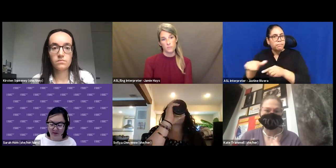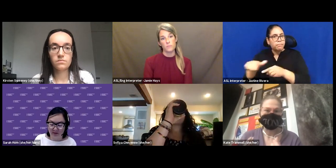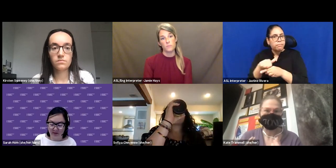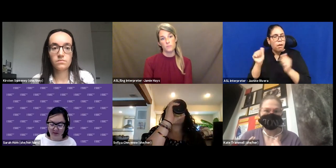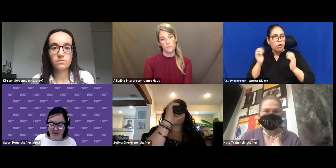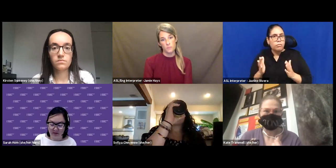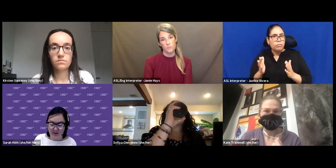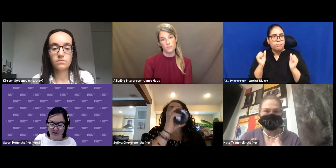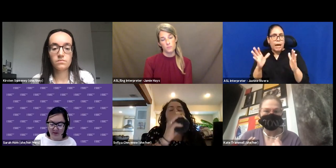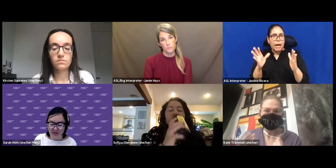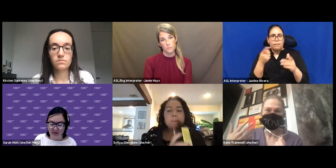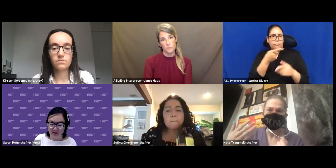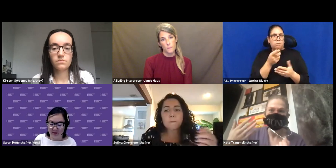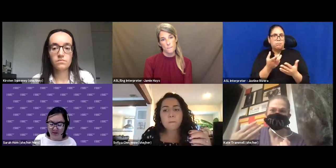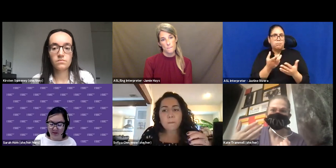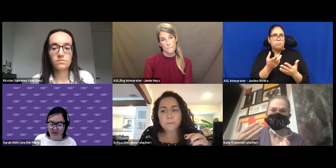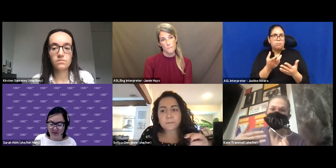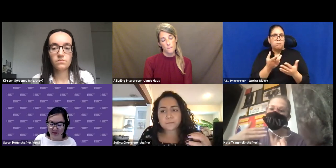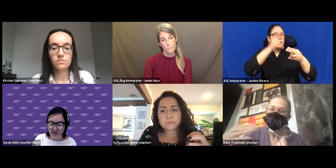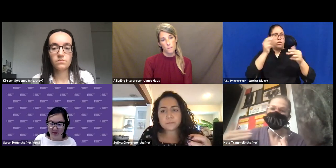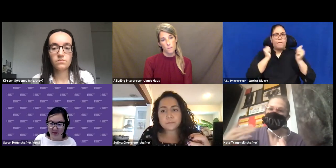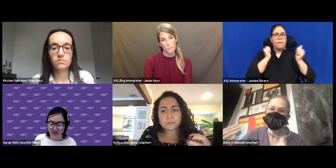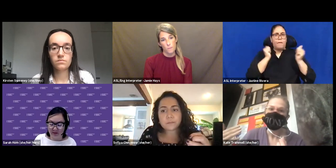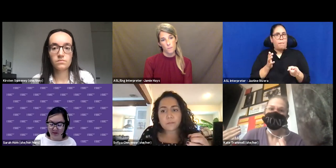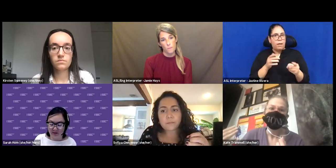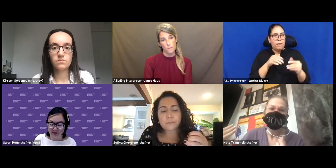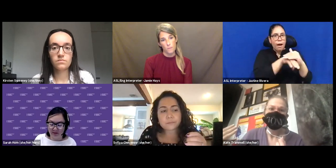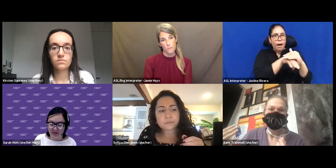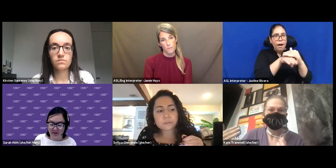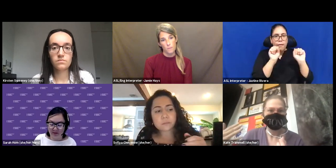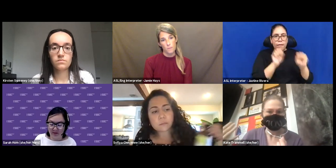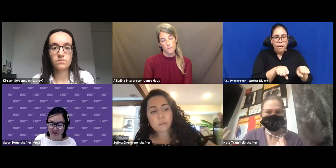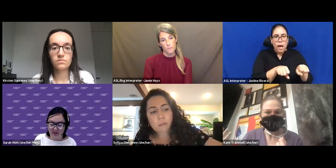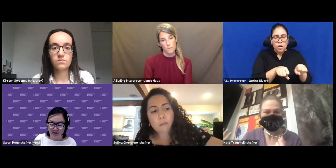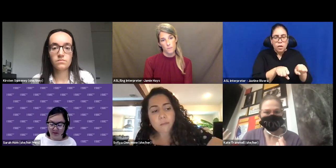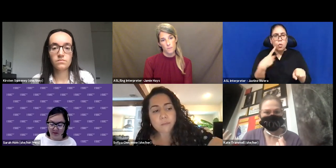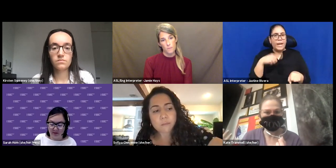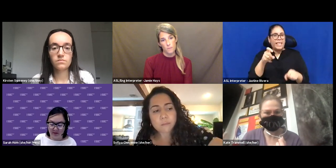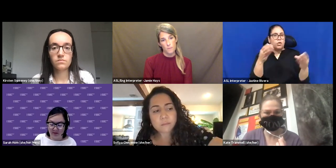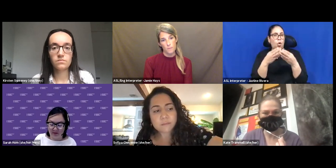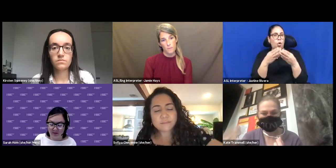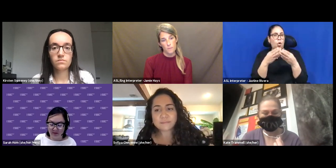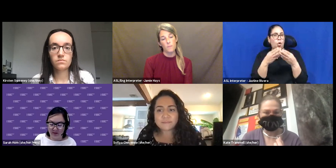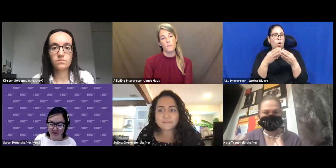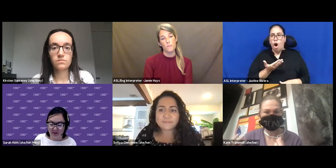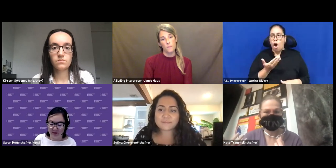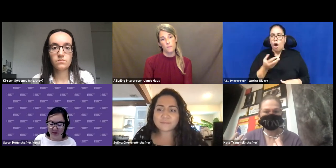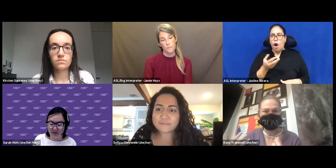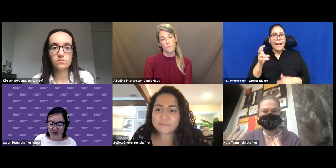been getting into. So we need to open up our casting and also our